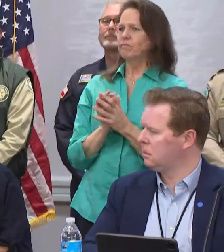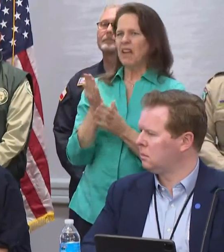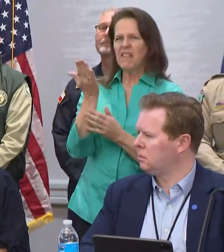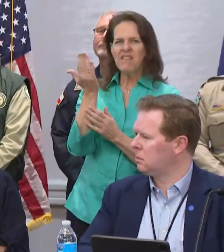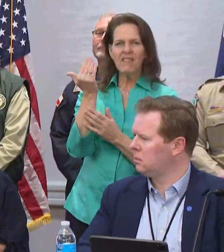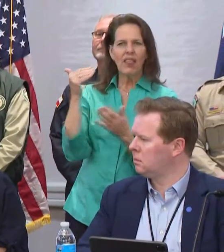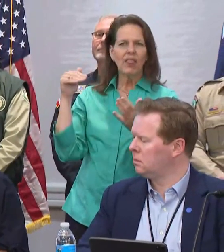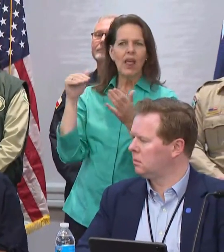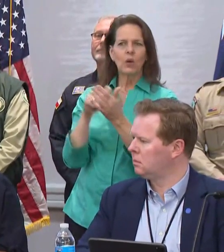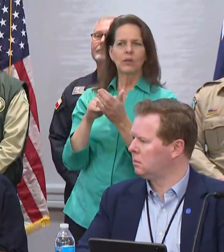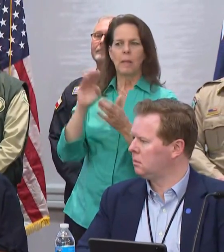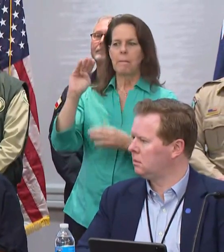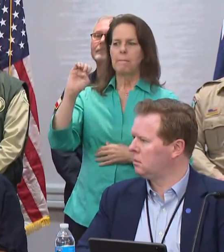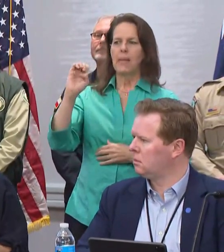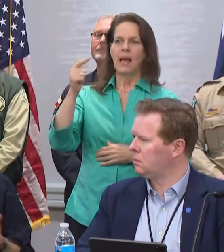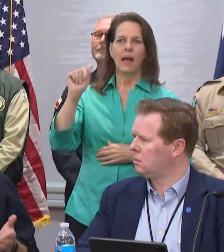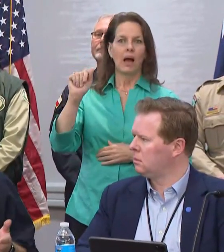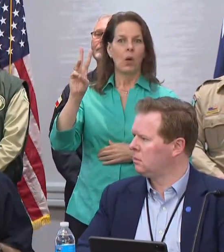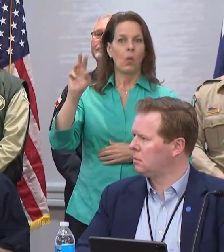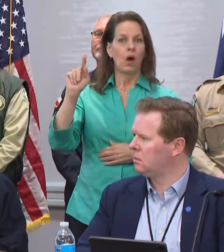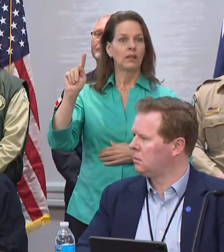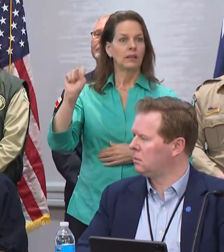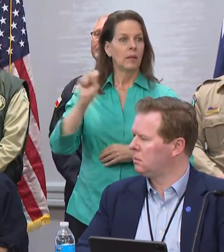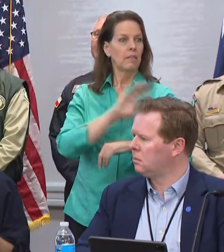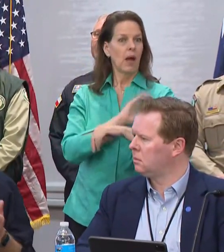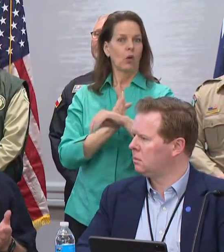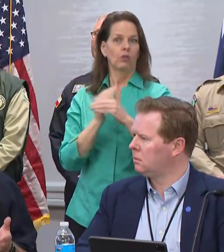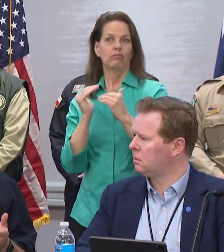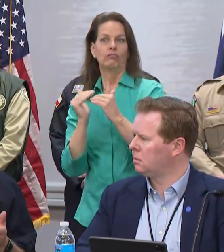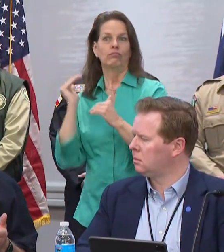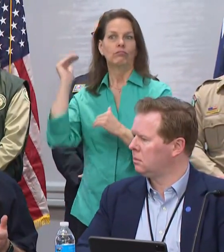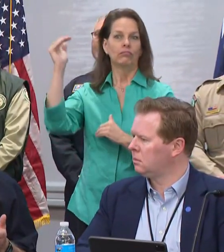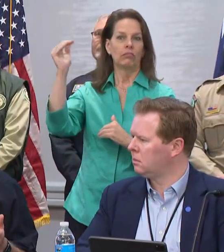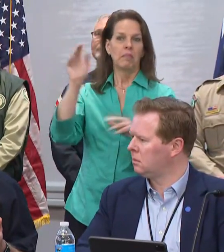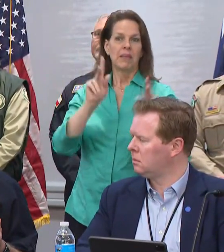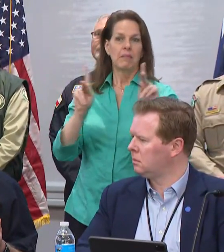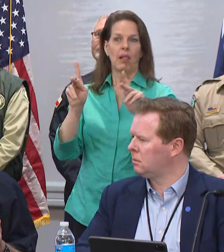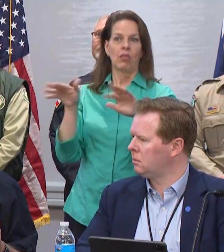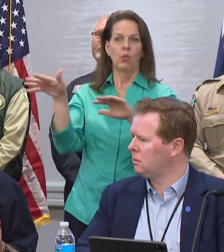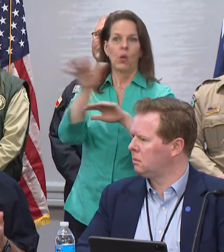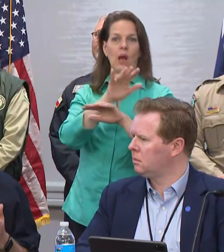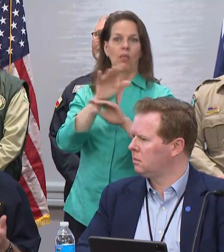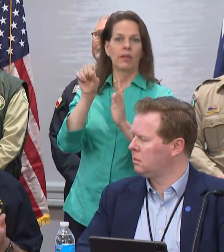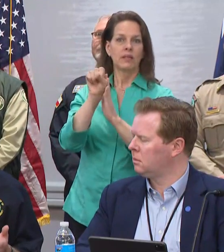15,000 megawatts of power available for people across the entire state.